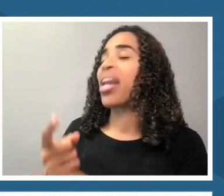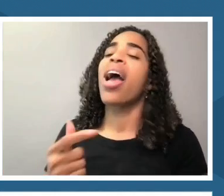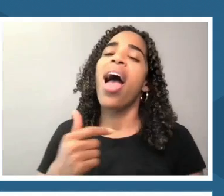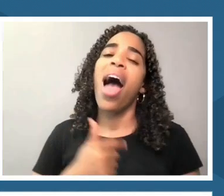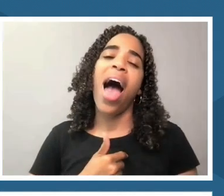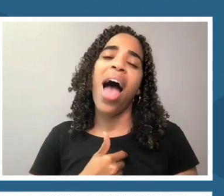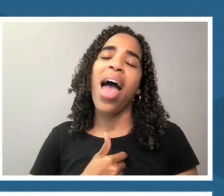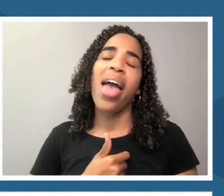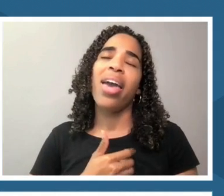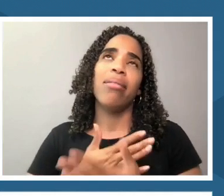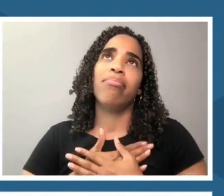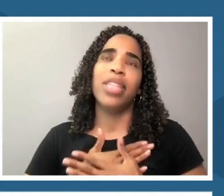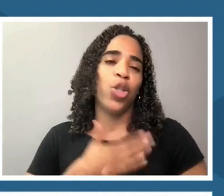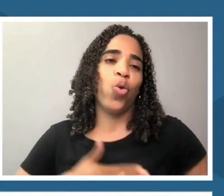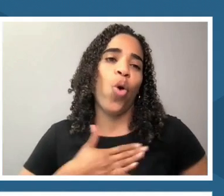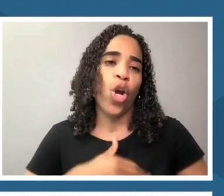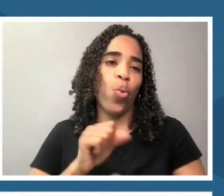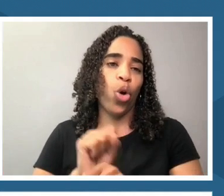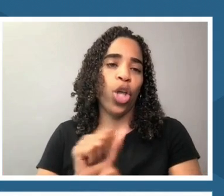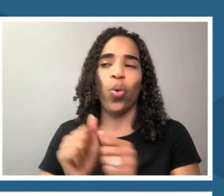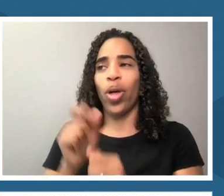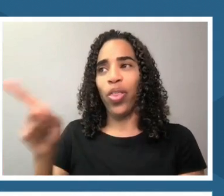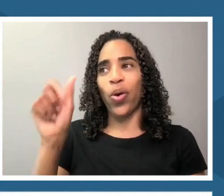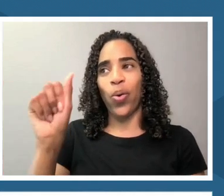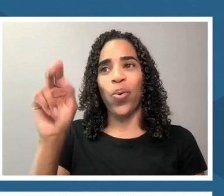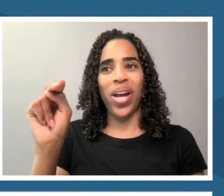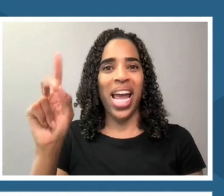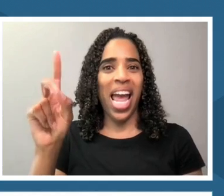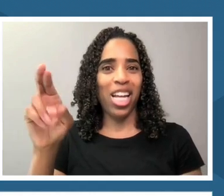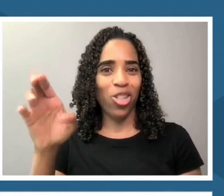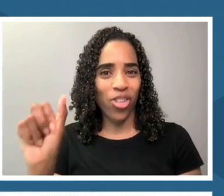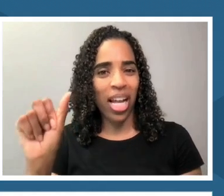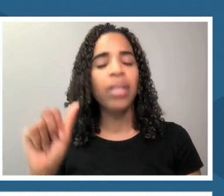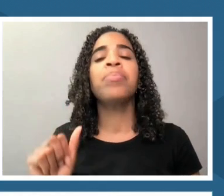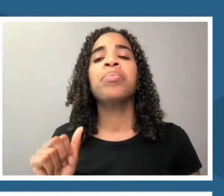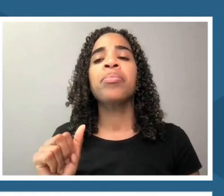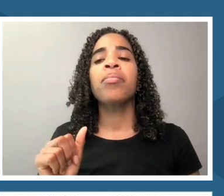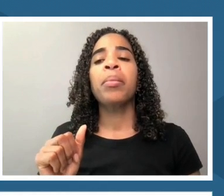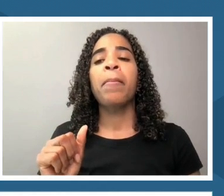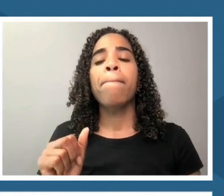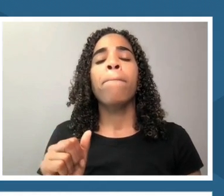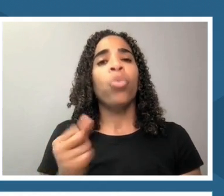but also on several entries as well